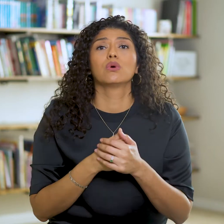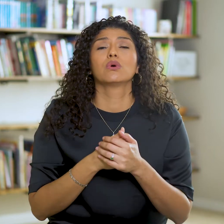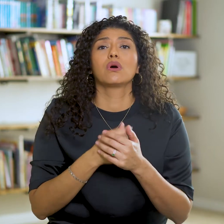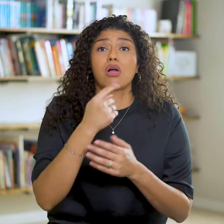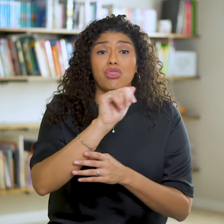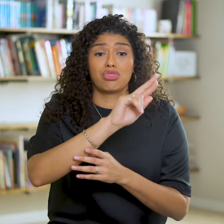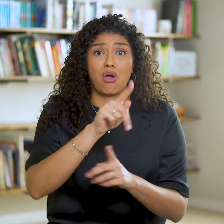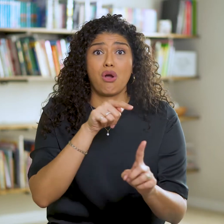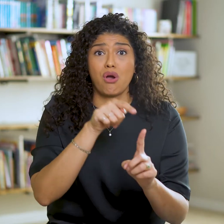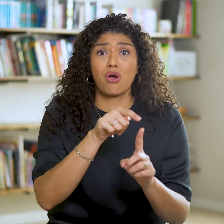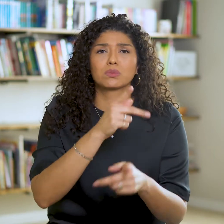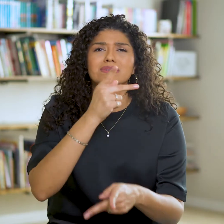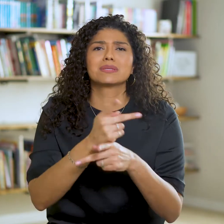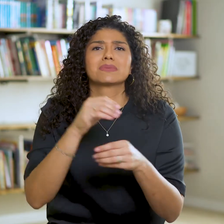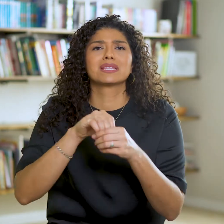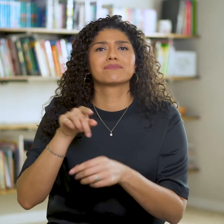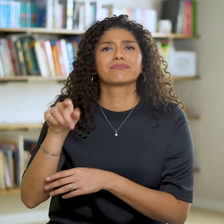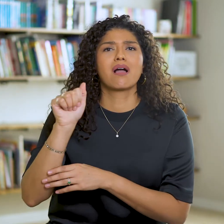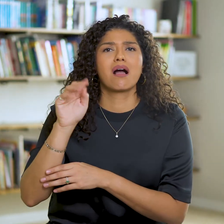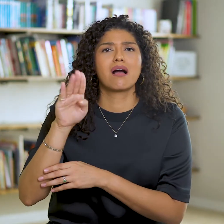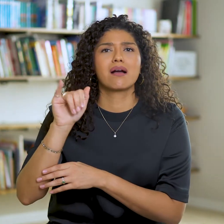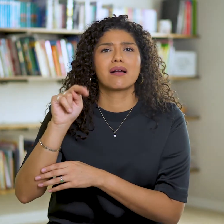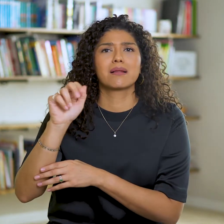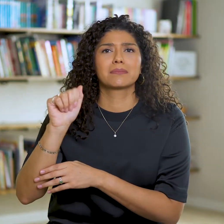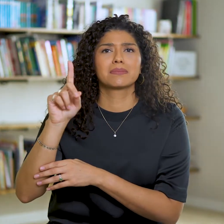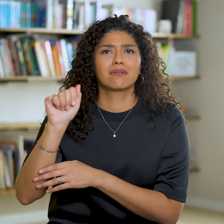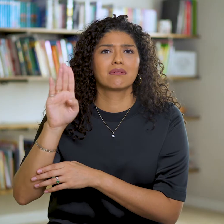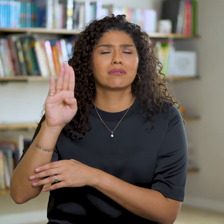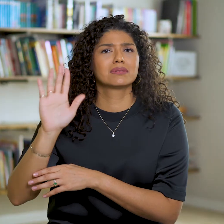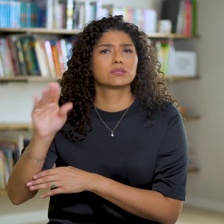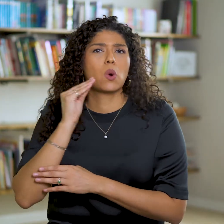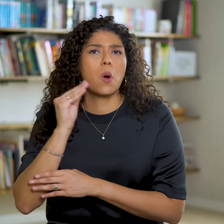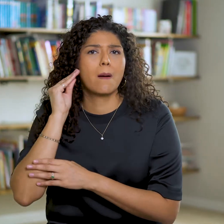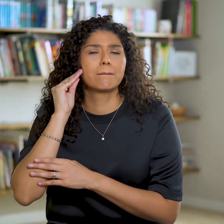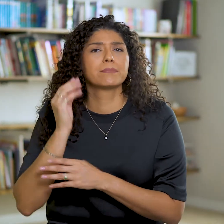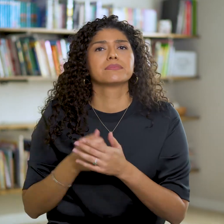it was kept in the home of Abinadab.